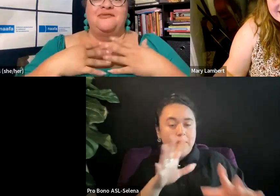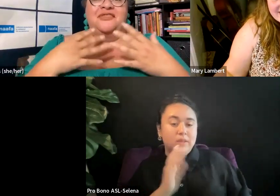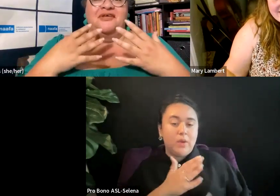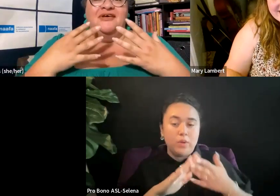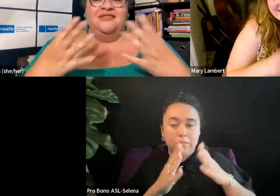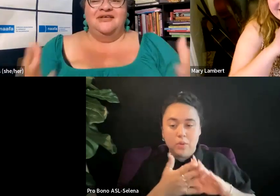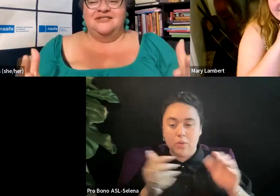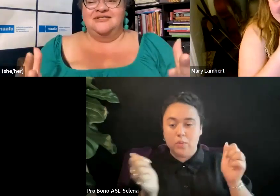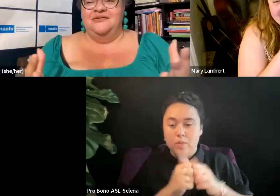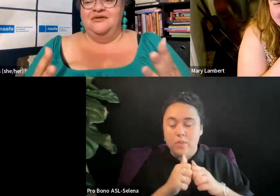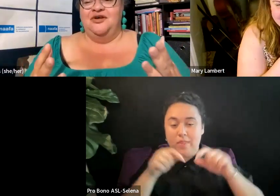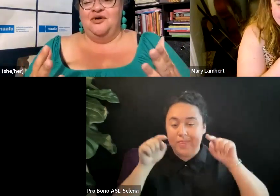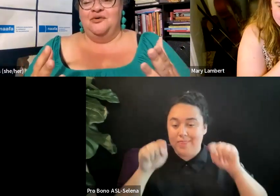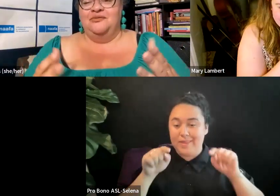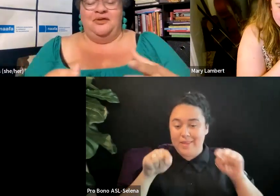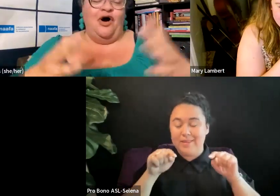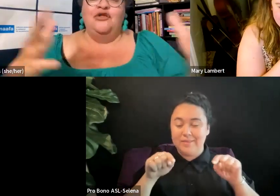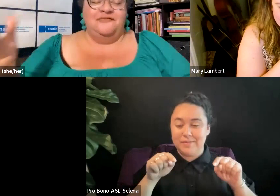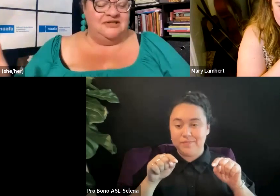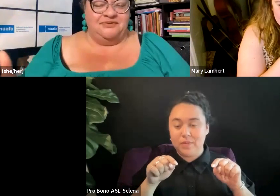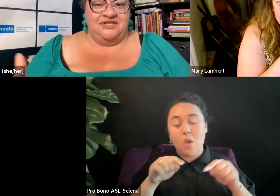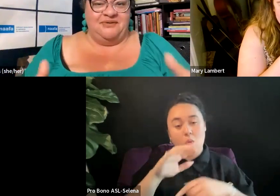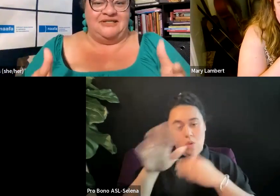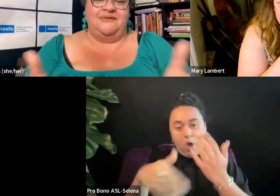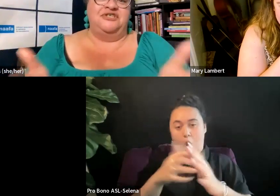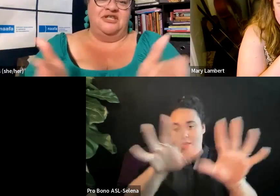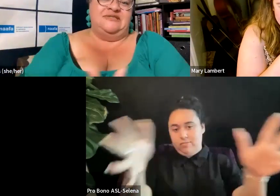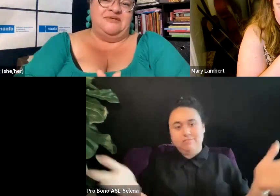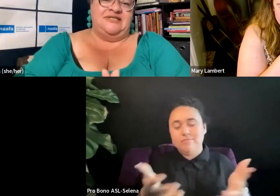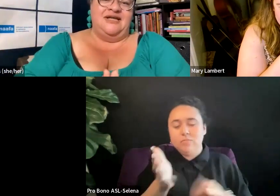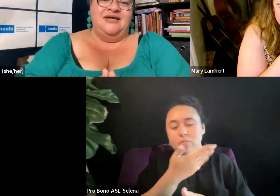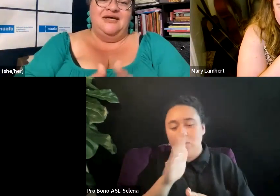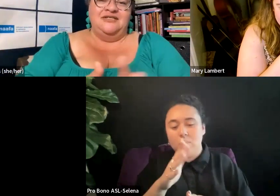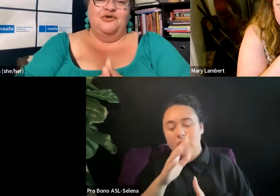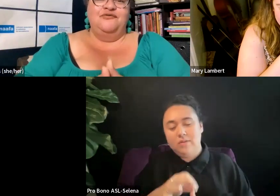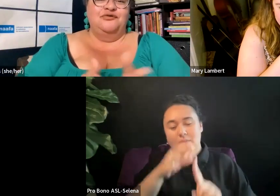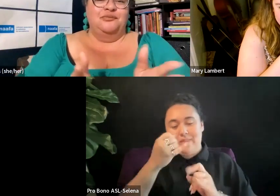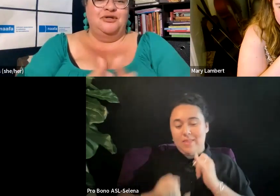with this, you know, with all of this music. But especially this piece that is so vulnerable